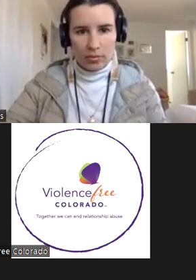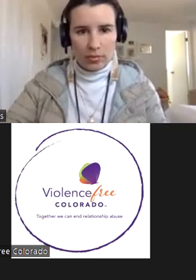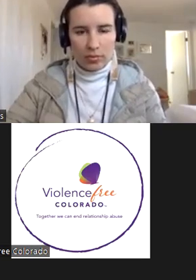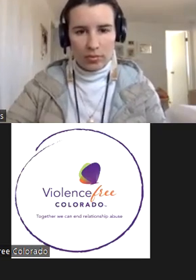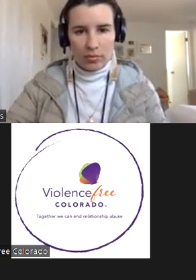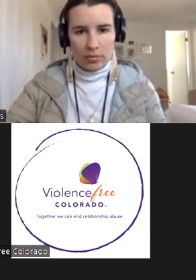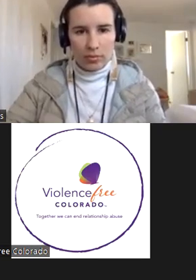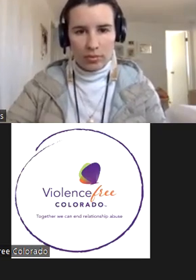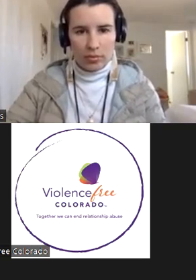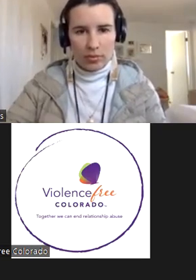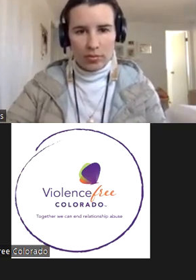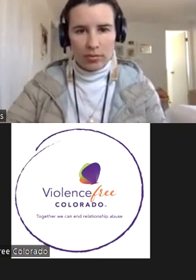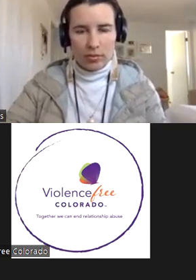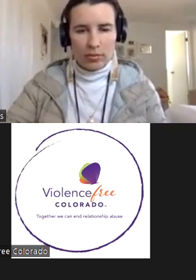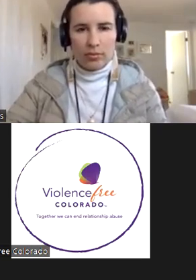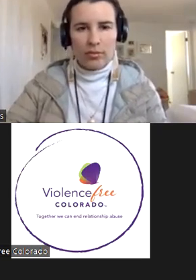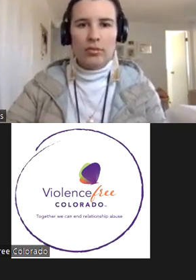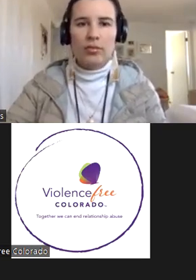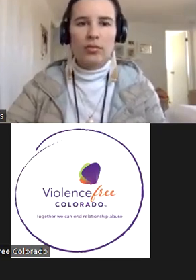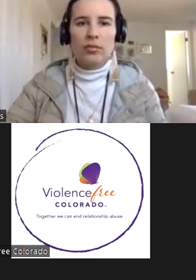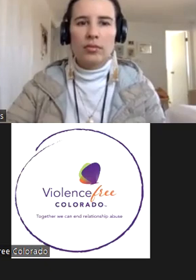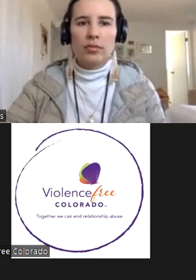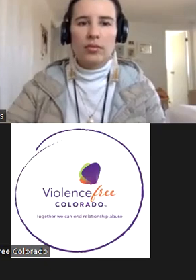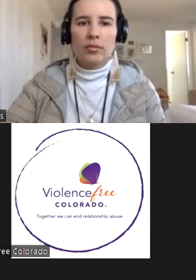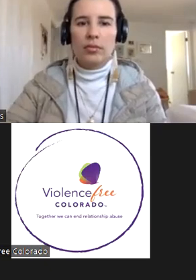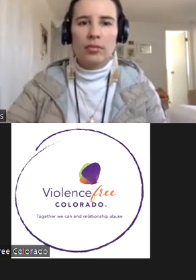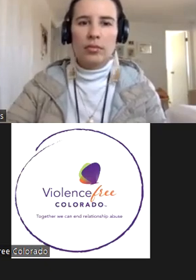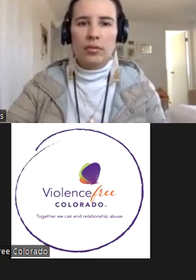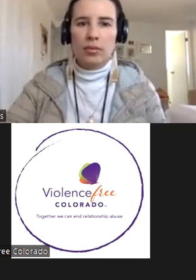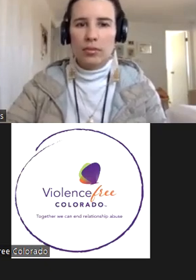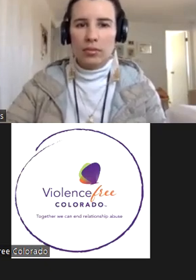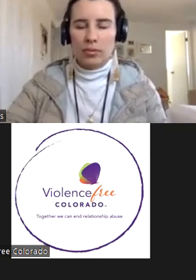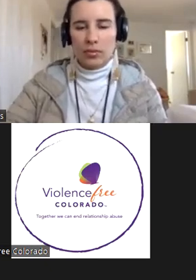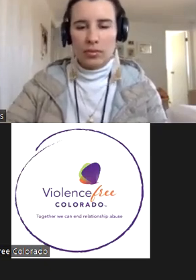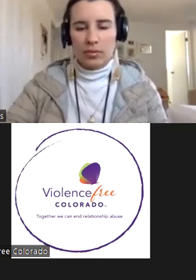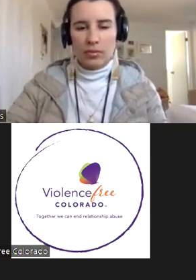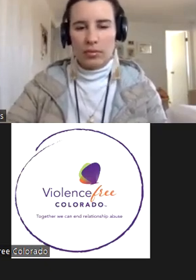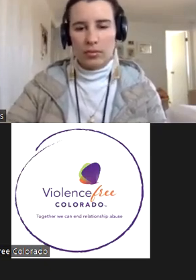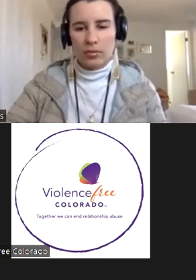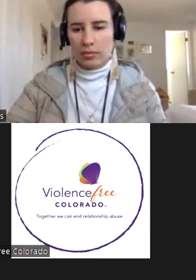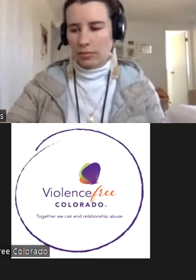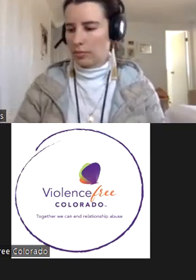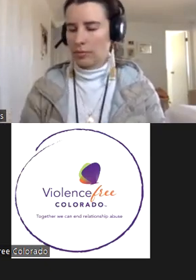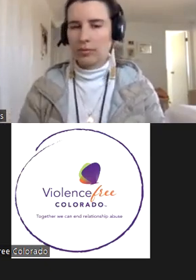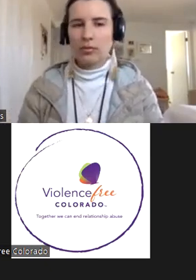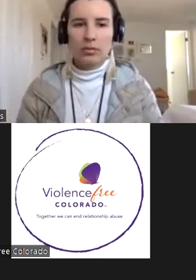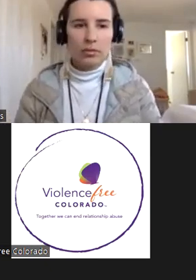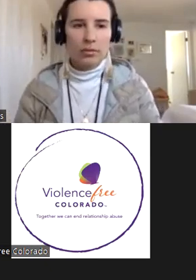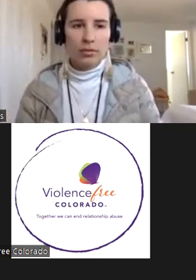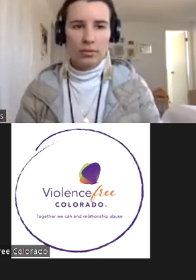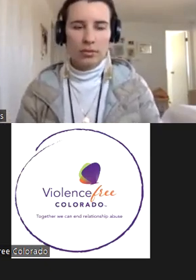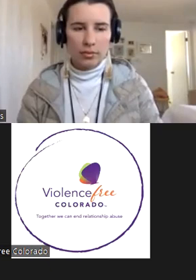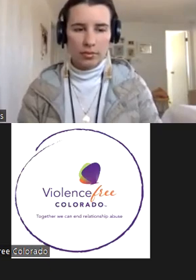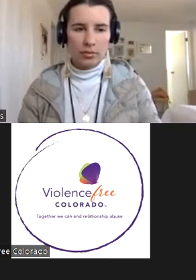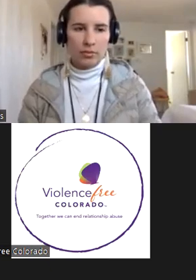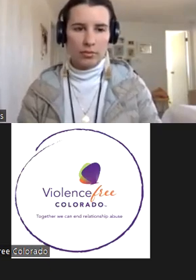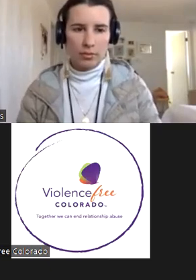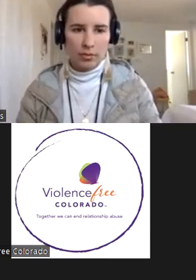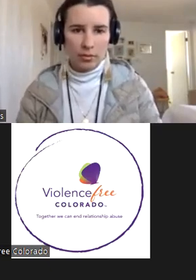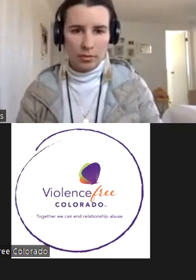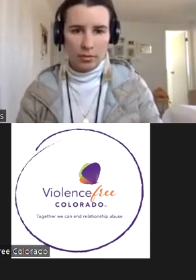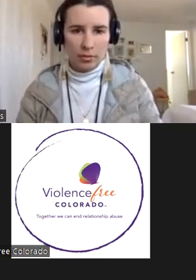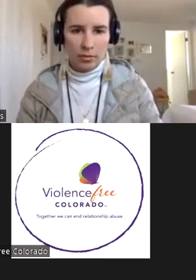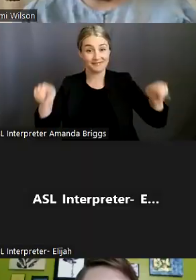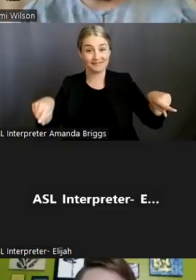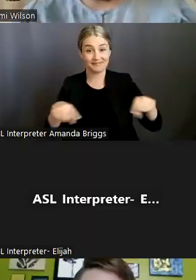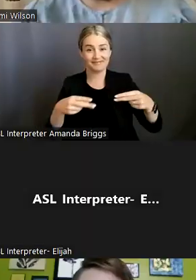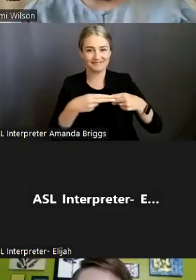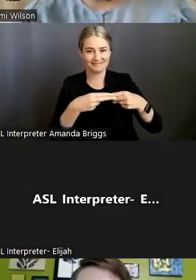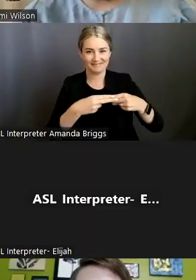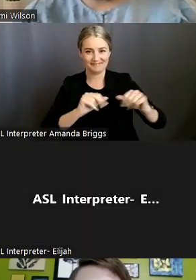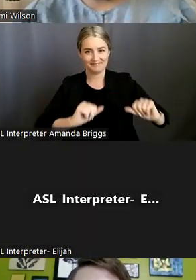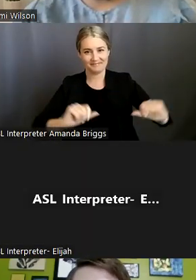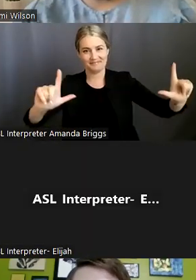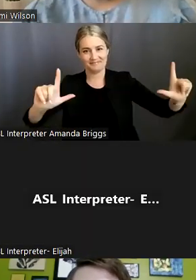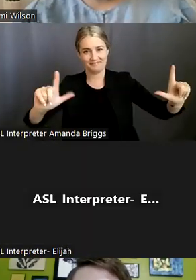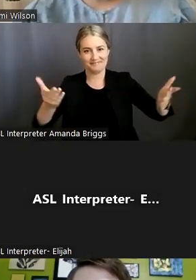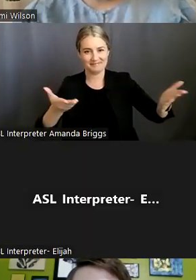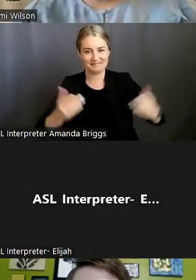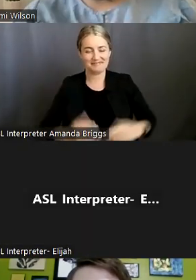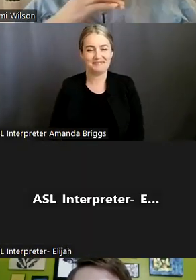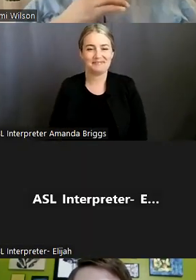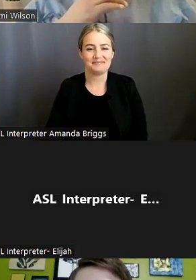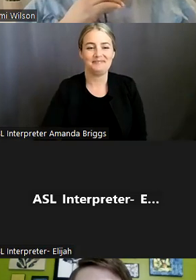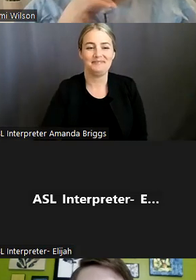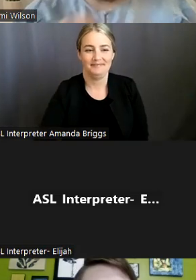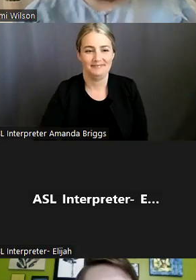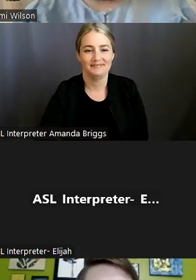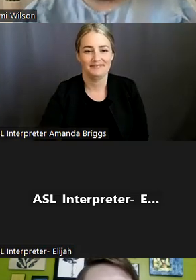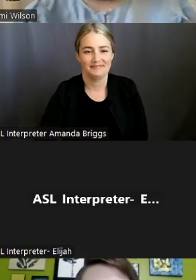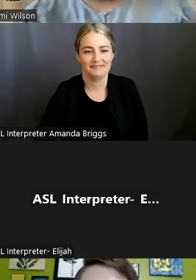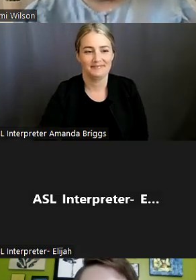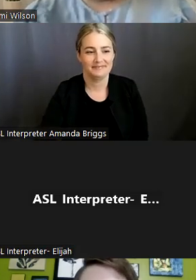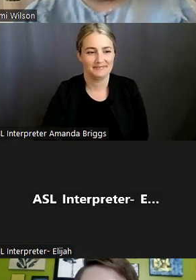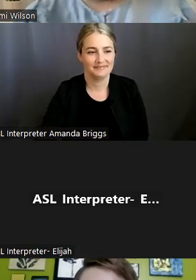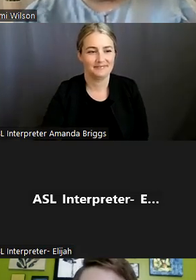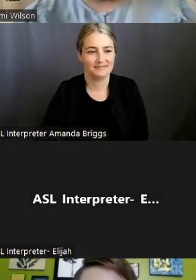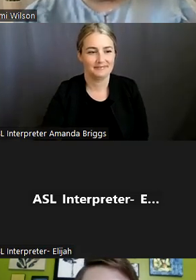go ahead and turn our slides on. Alright, can someone tell me if that